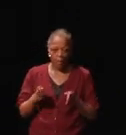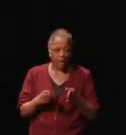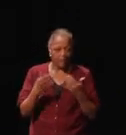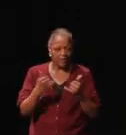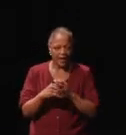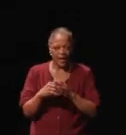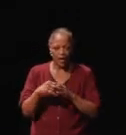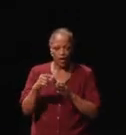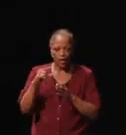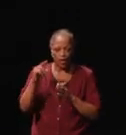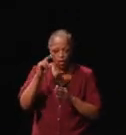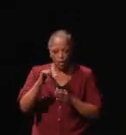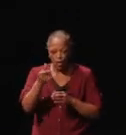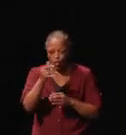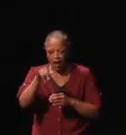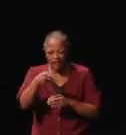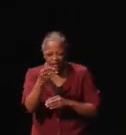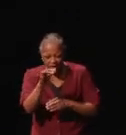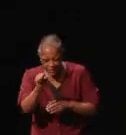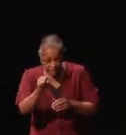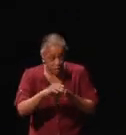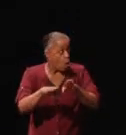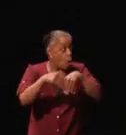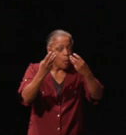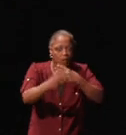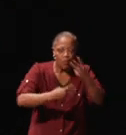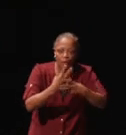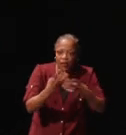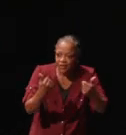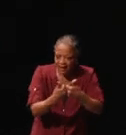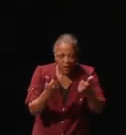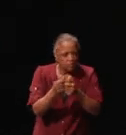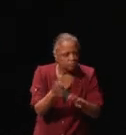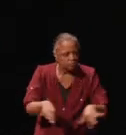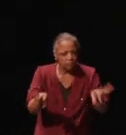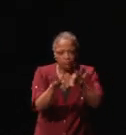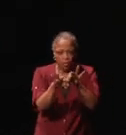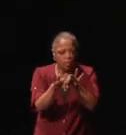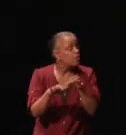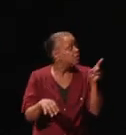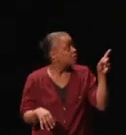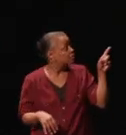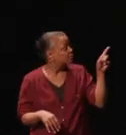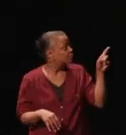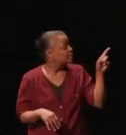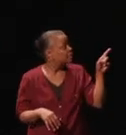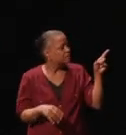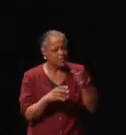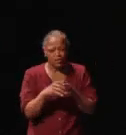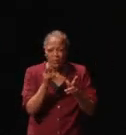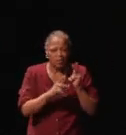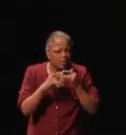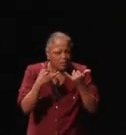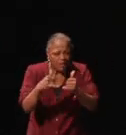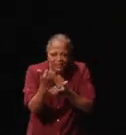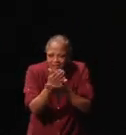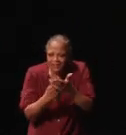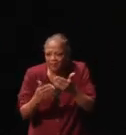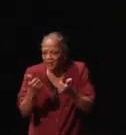Open world games, really, really important to give papers something if the game is a great thing.